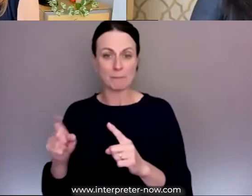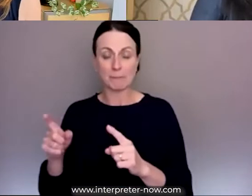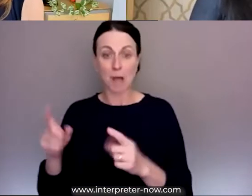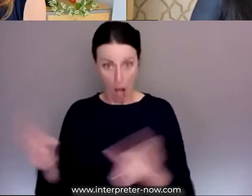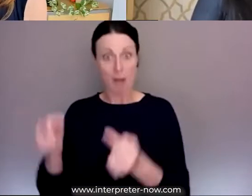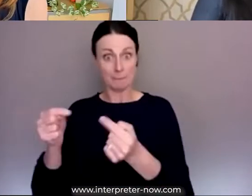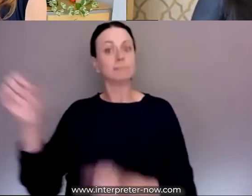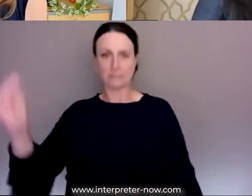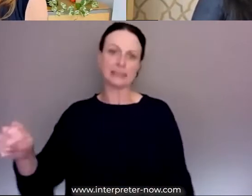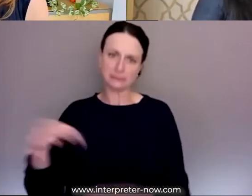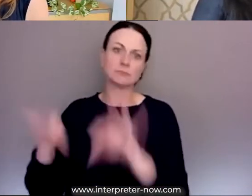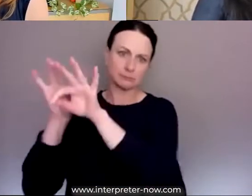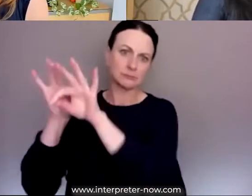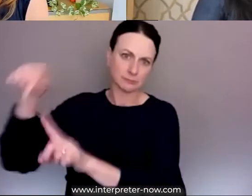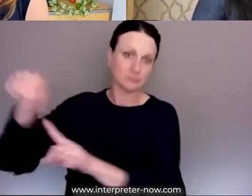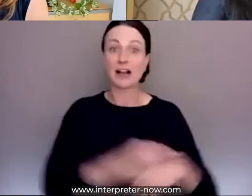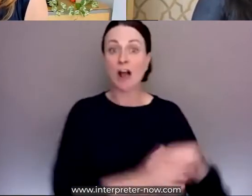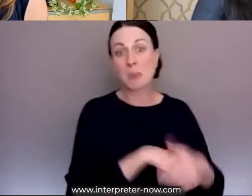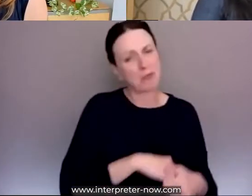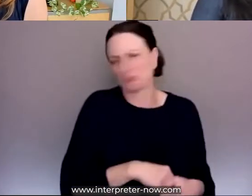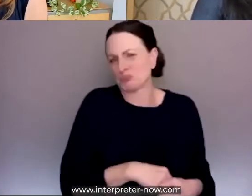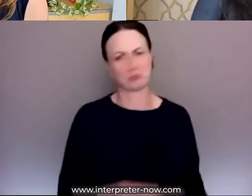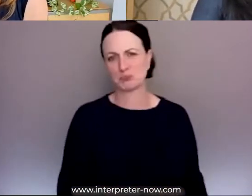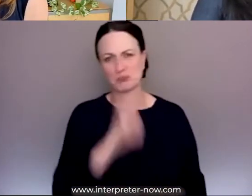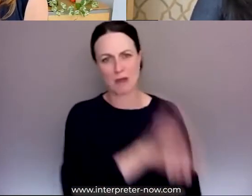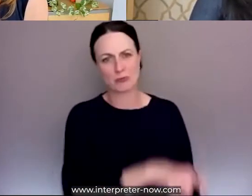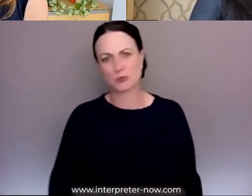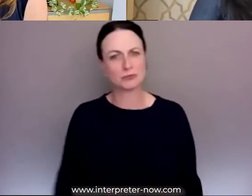Yes. Yeah.